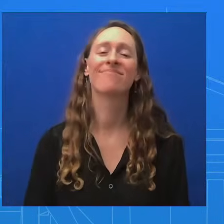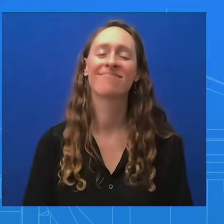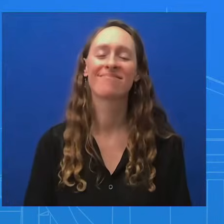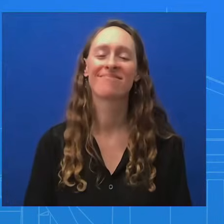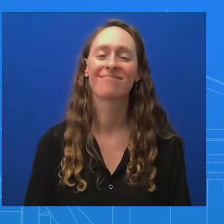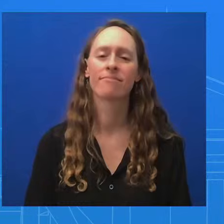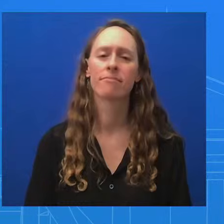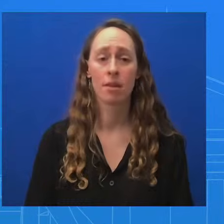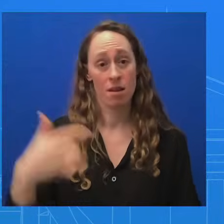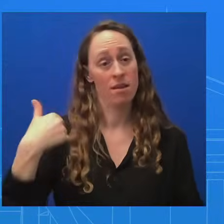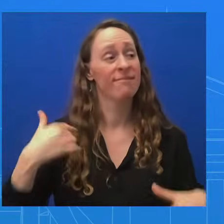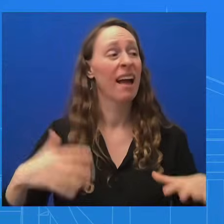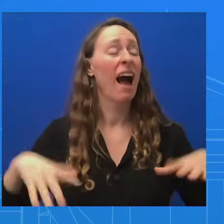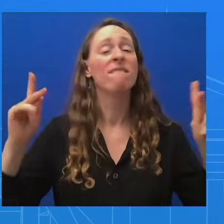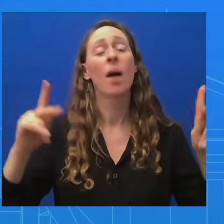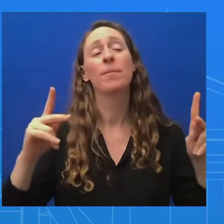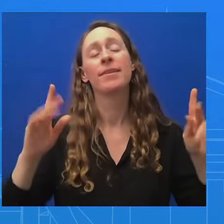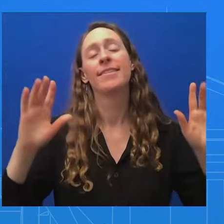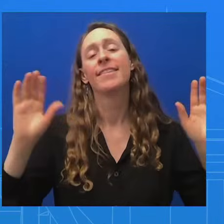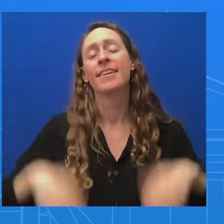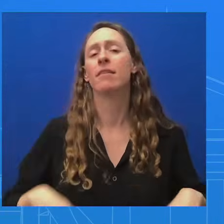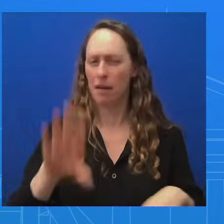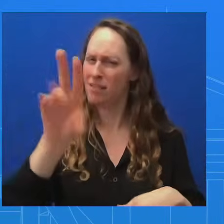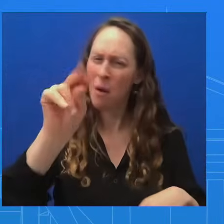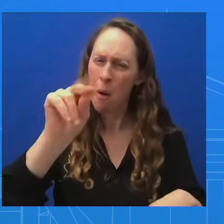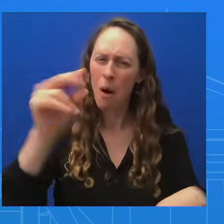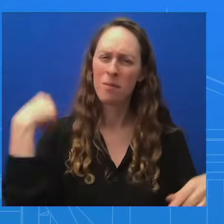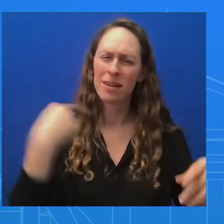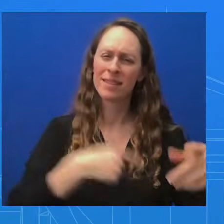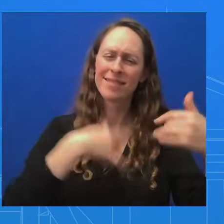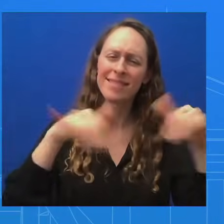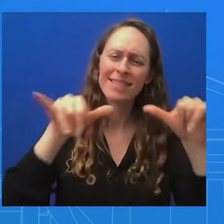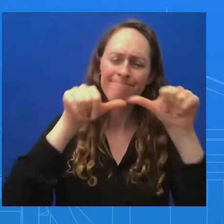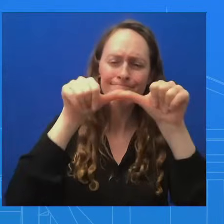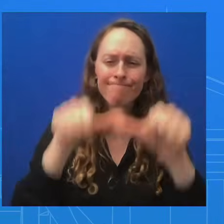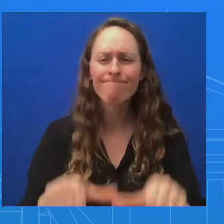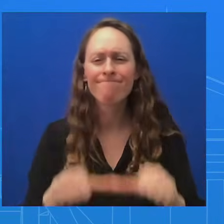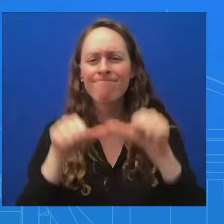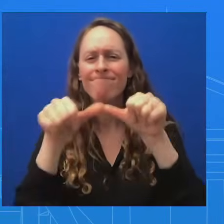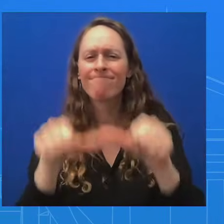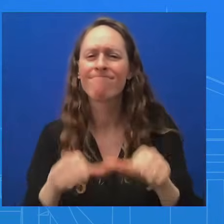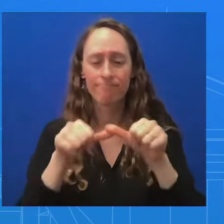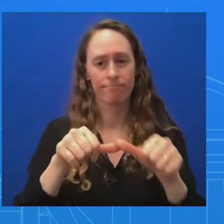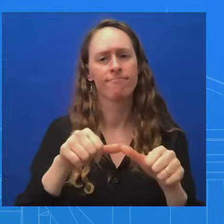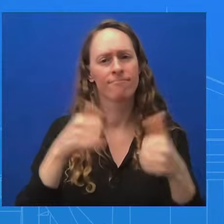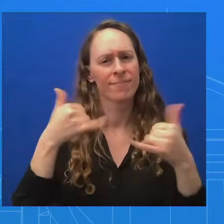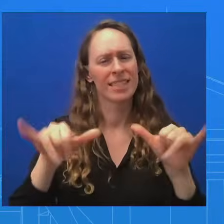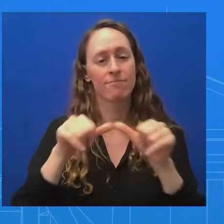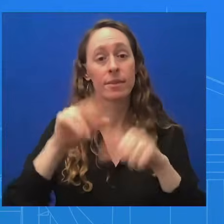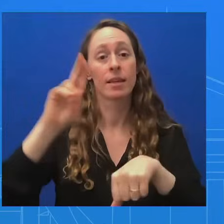by the national security team. And, you know, Brett McGurk was just in Doha last week, and that was a big reason why he was there.